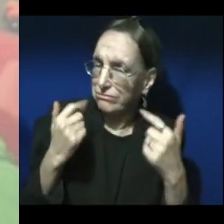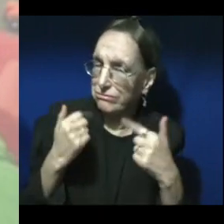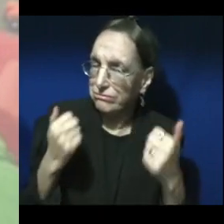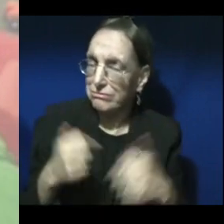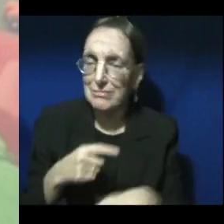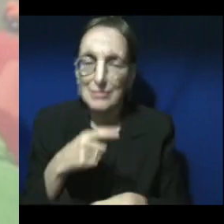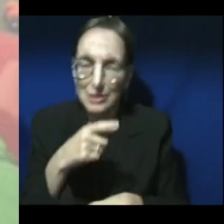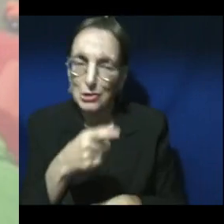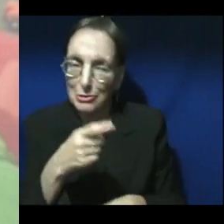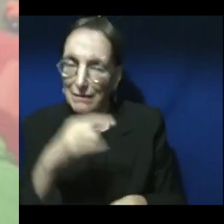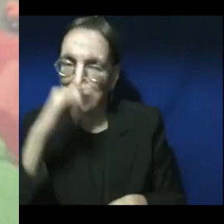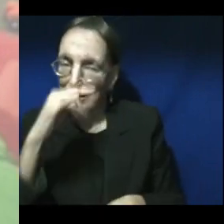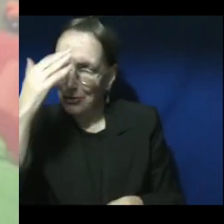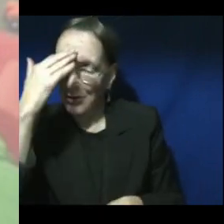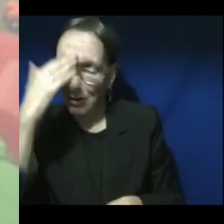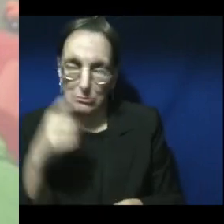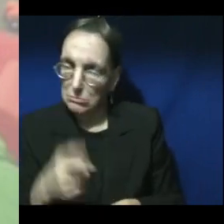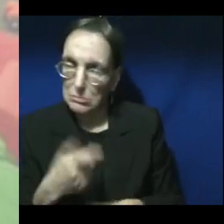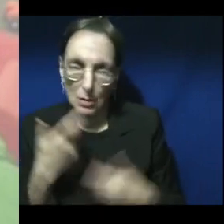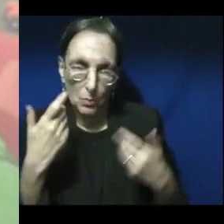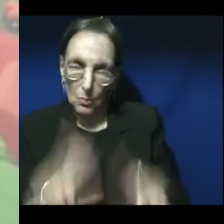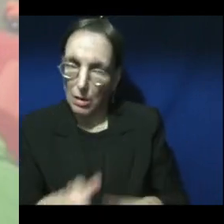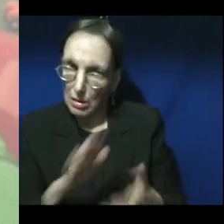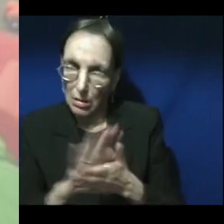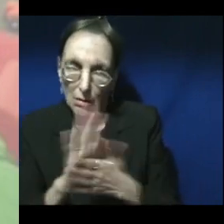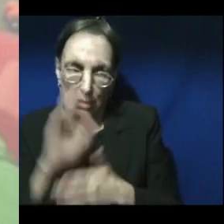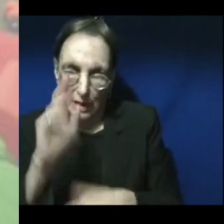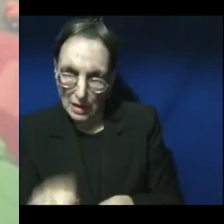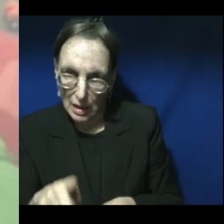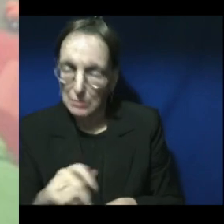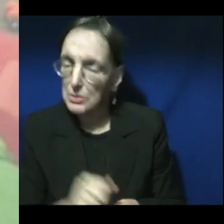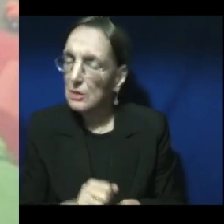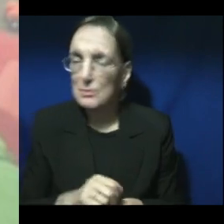was a bunch of blocks everywhere and crayons and things spilled and the teacher said, “Hey,